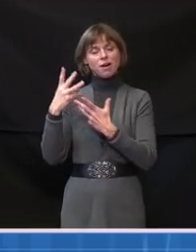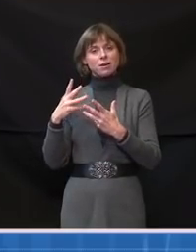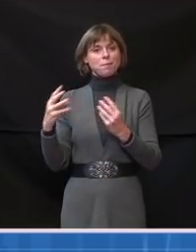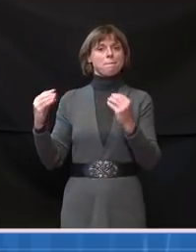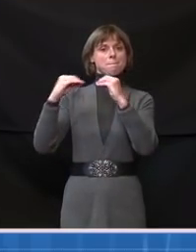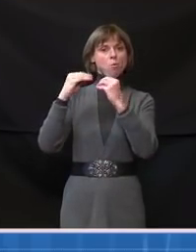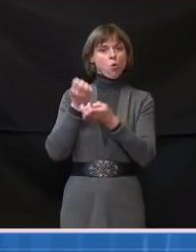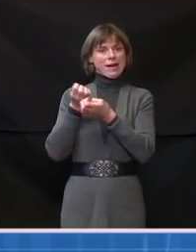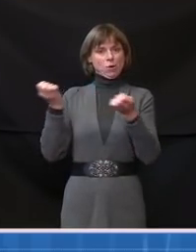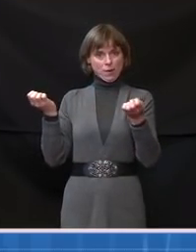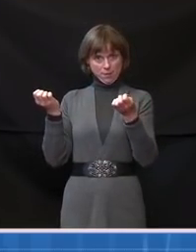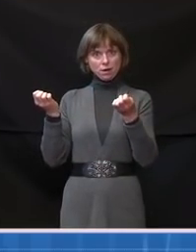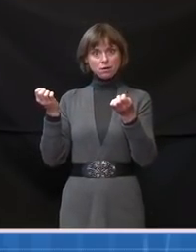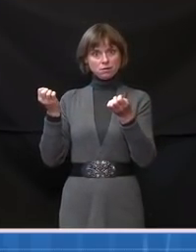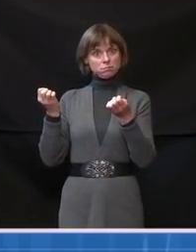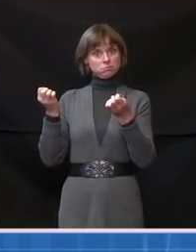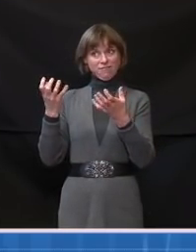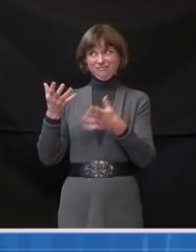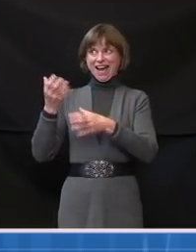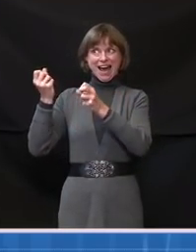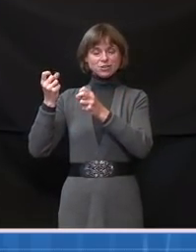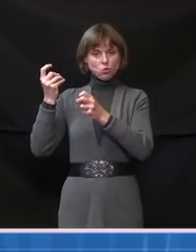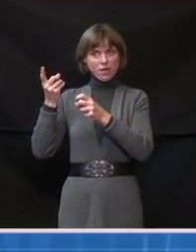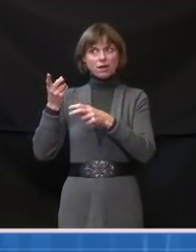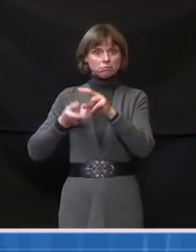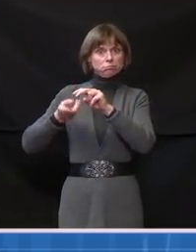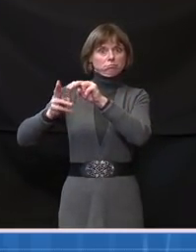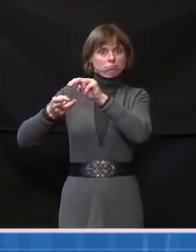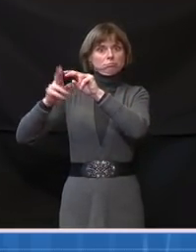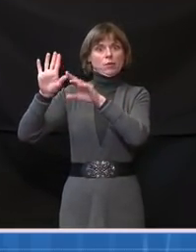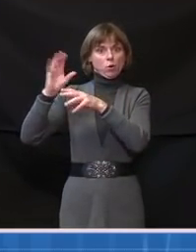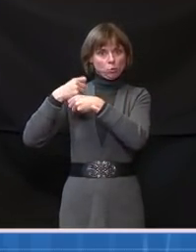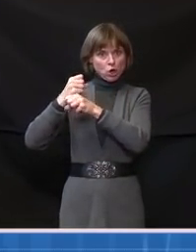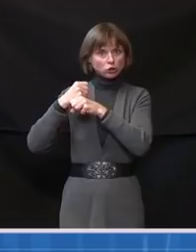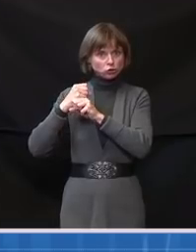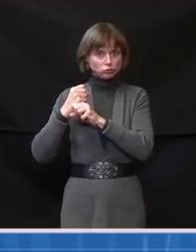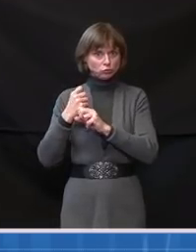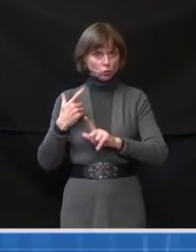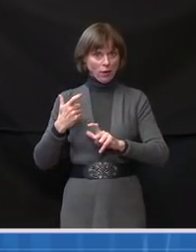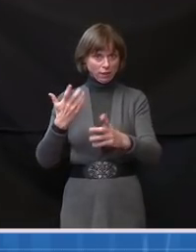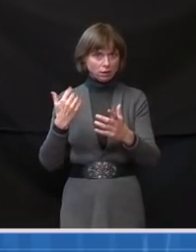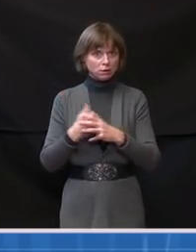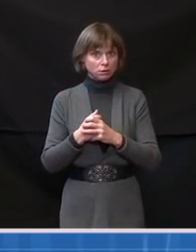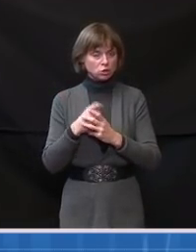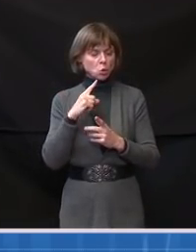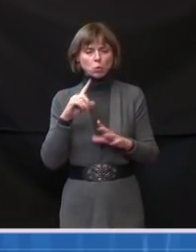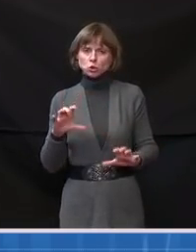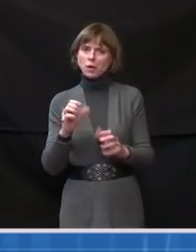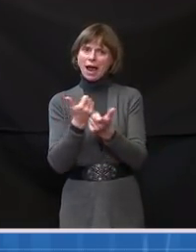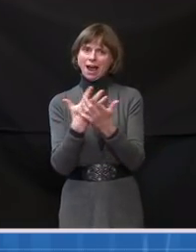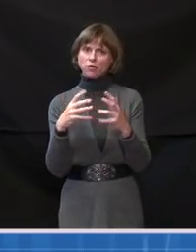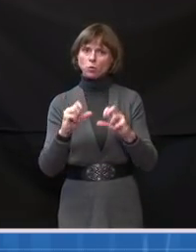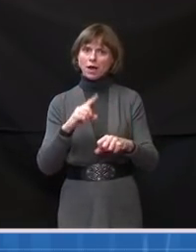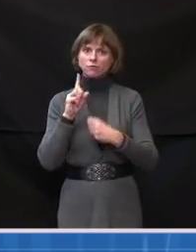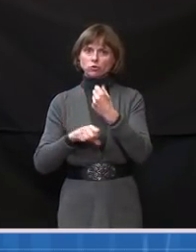so that they can continue to ramp up their production along the lines of what we talked about. So we’re doing everything we can to support the manufacturers